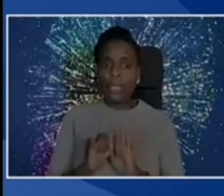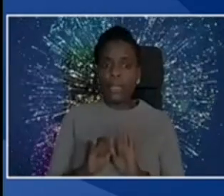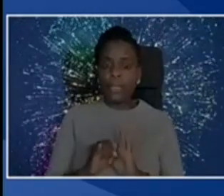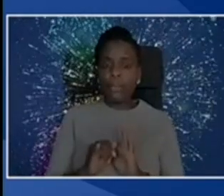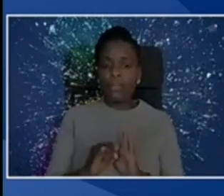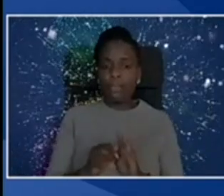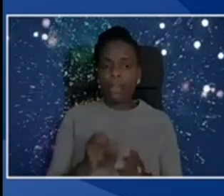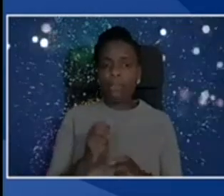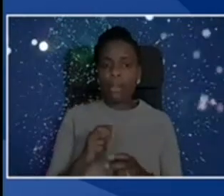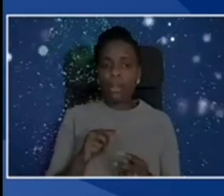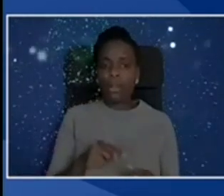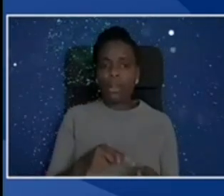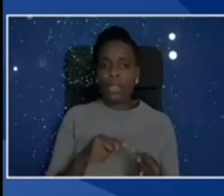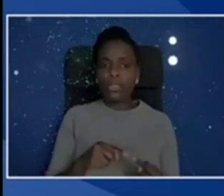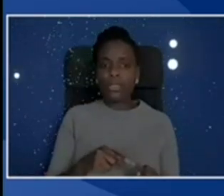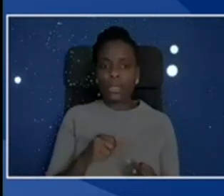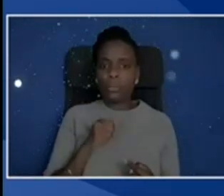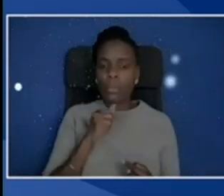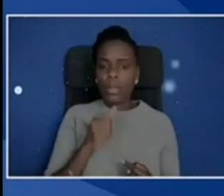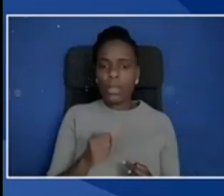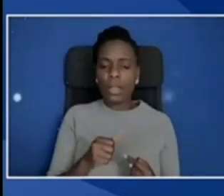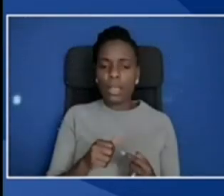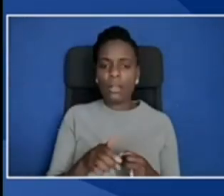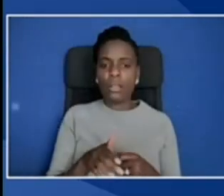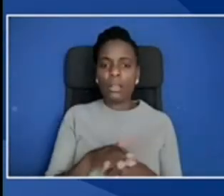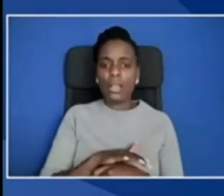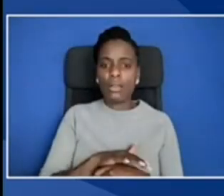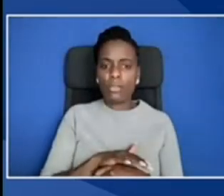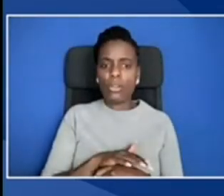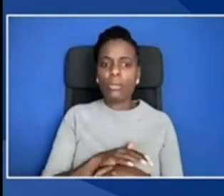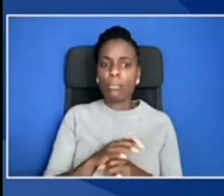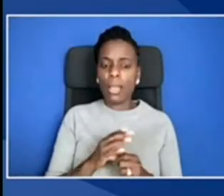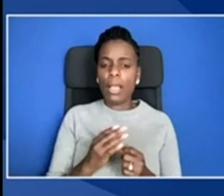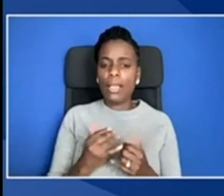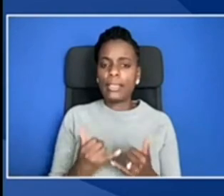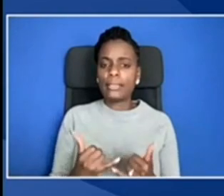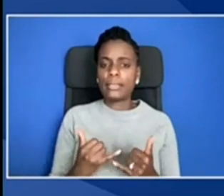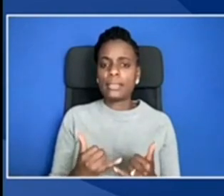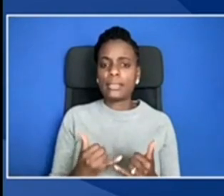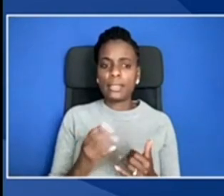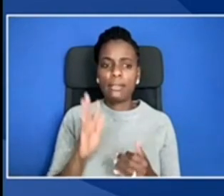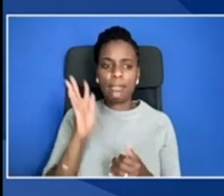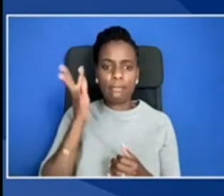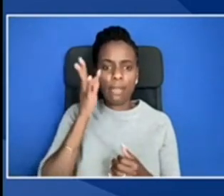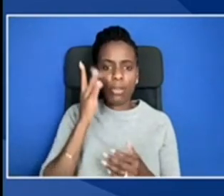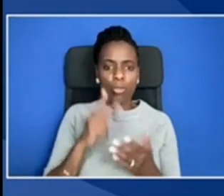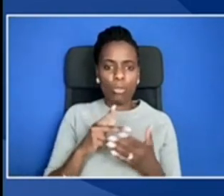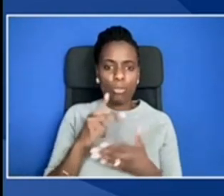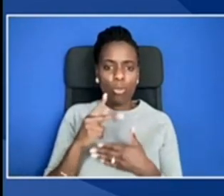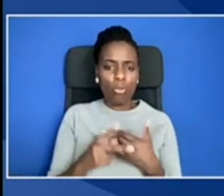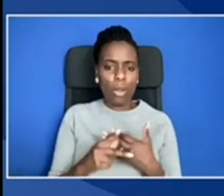covered or captured by an existing Federal program. I don't know if that helps or not.